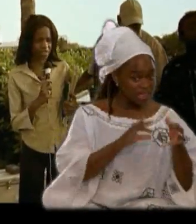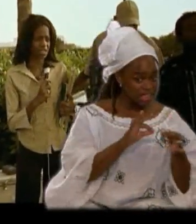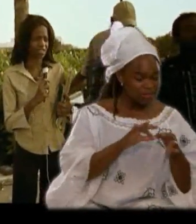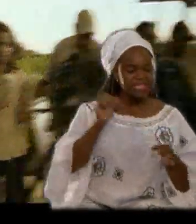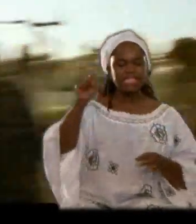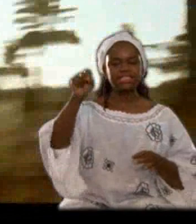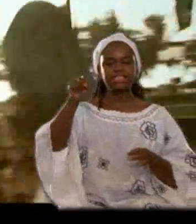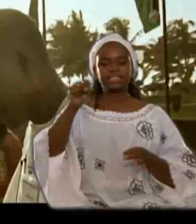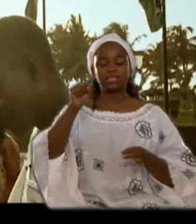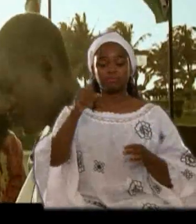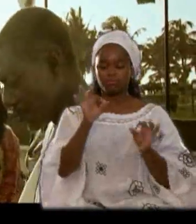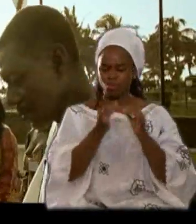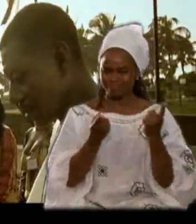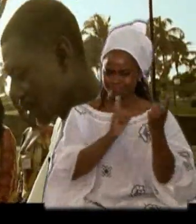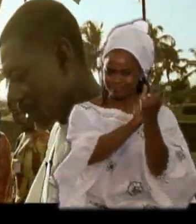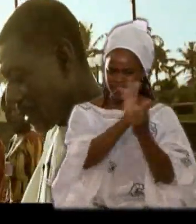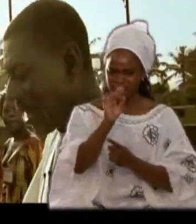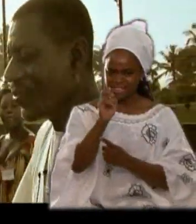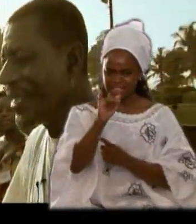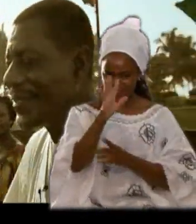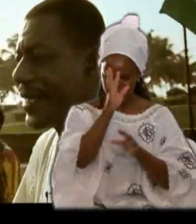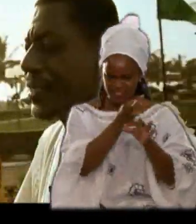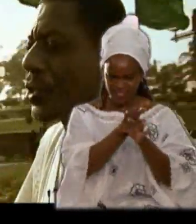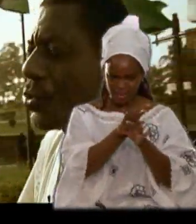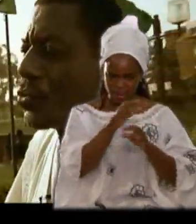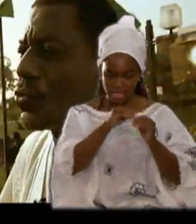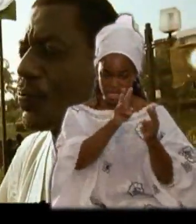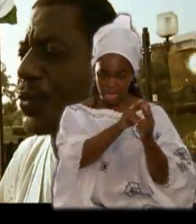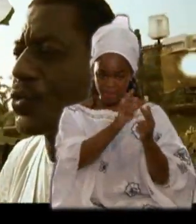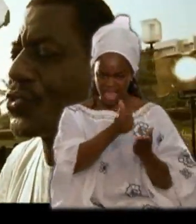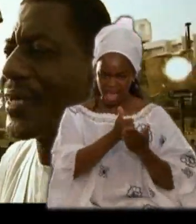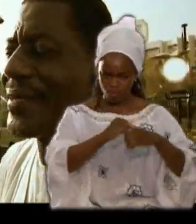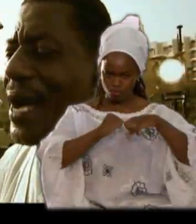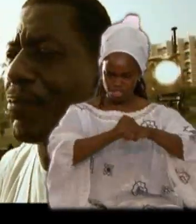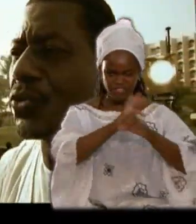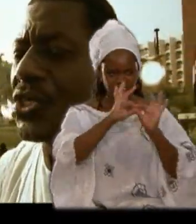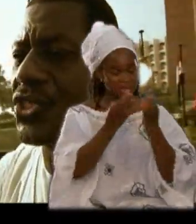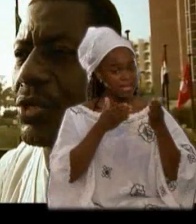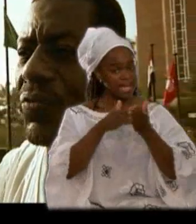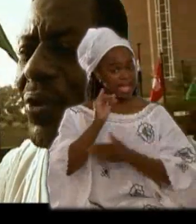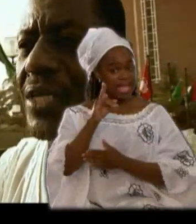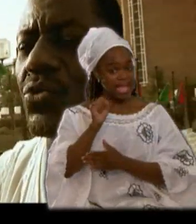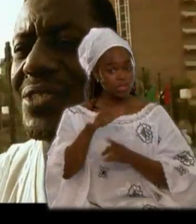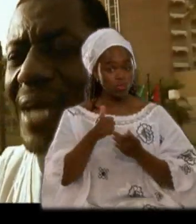Yes. Fidelity observed in a couple helps protect our families against AIDS,